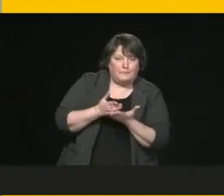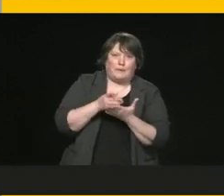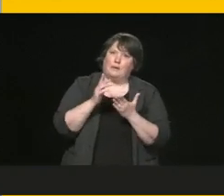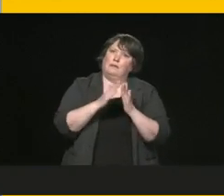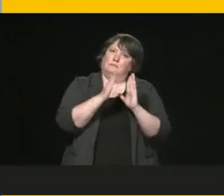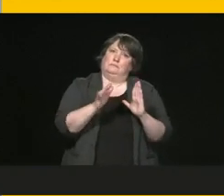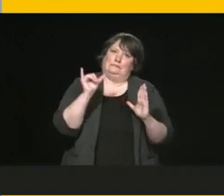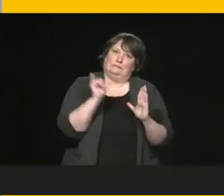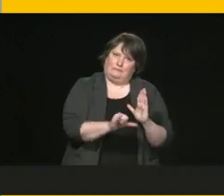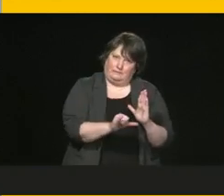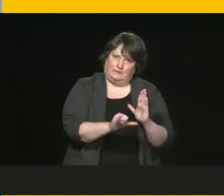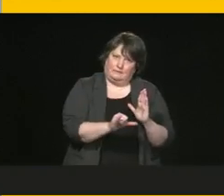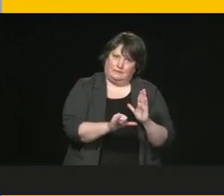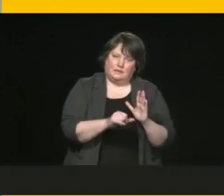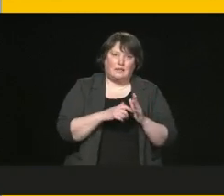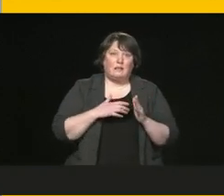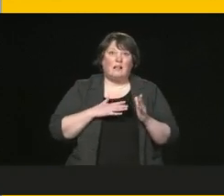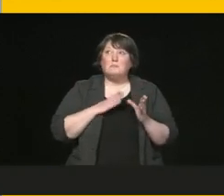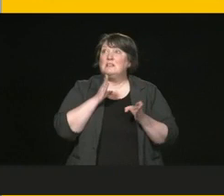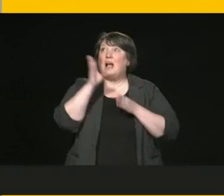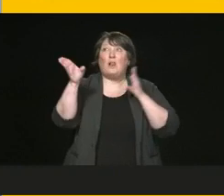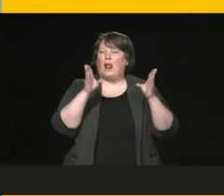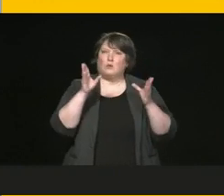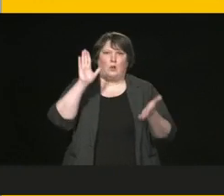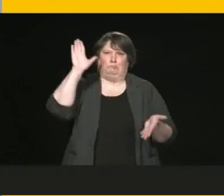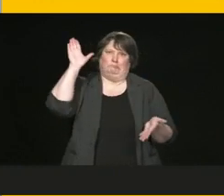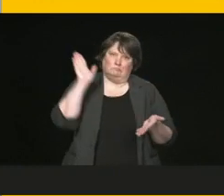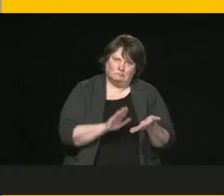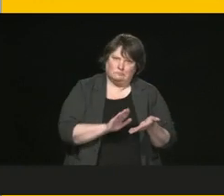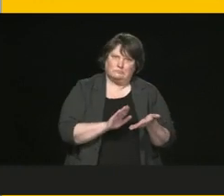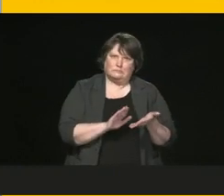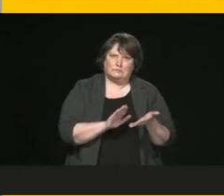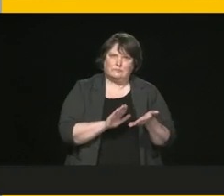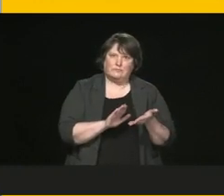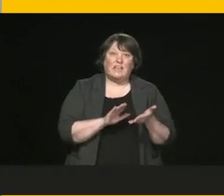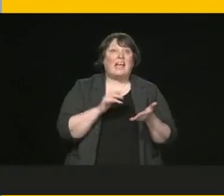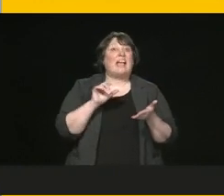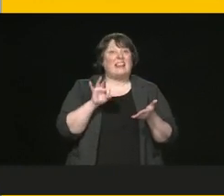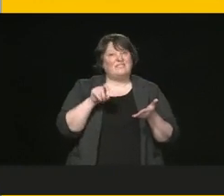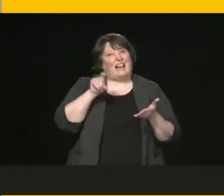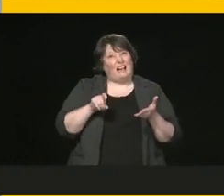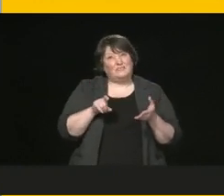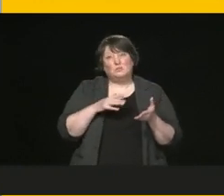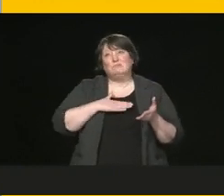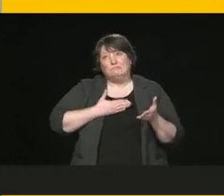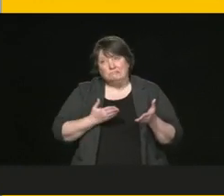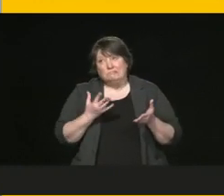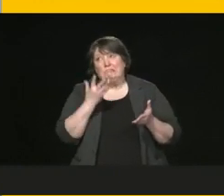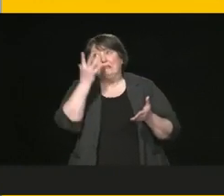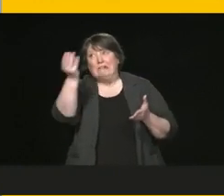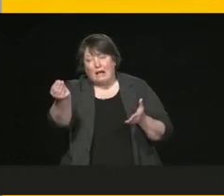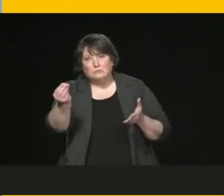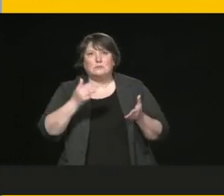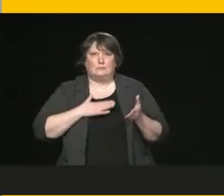HAVE TO STAY HOME. WE HAVE TO LIMIT OUR MOVEMENTS AS MUCH AS POSSIBLE AND KEEP A